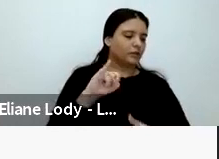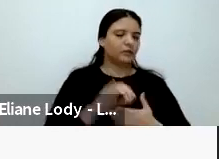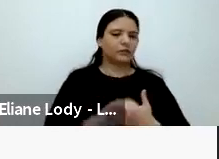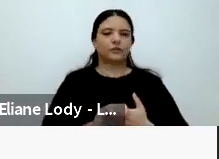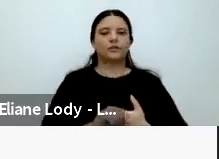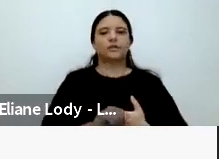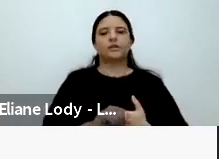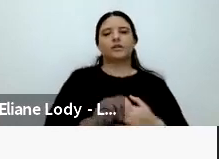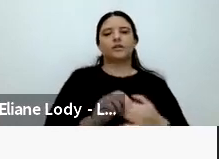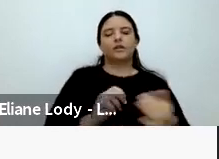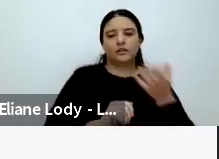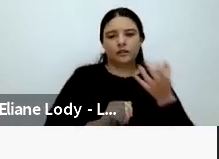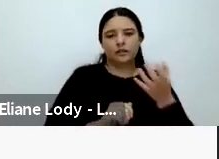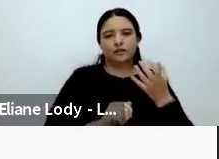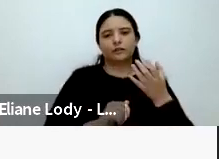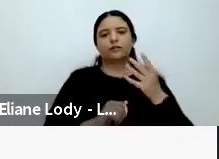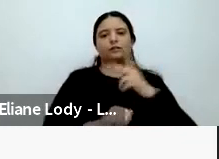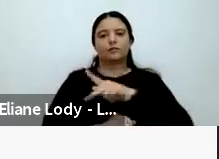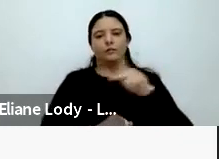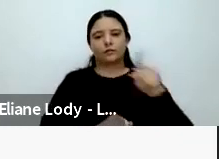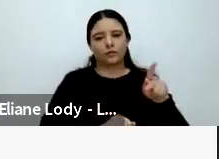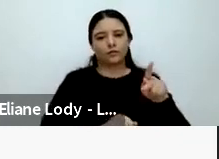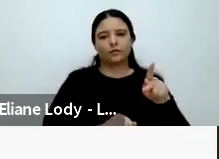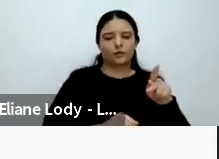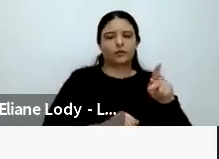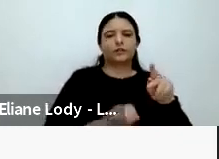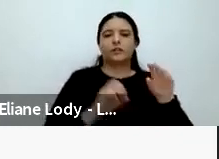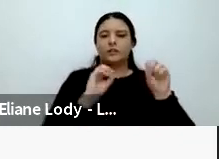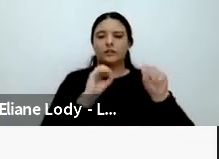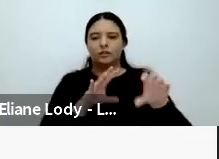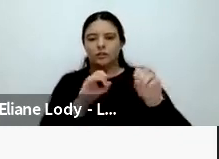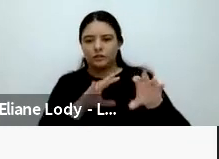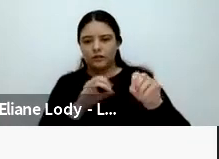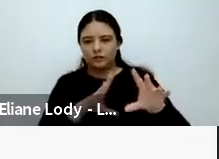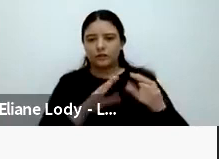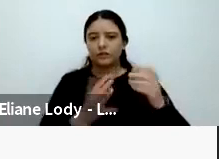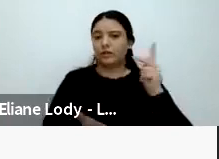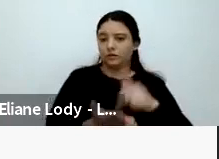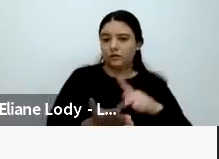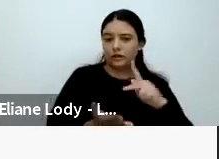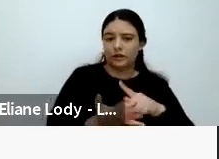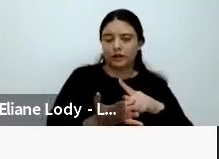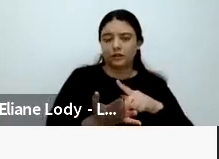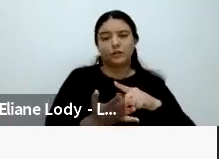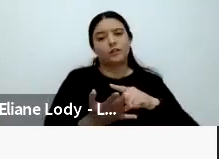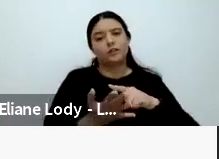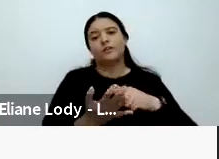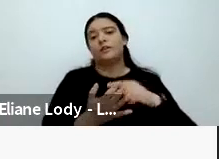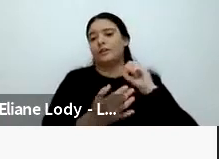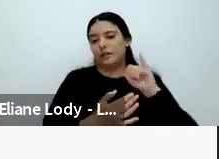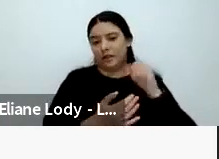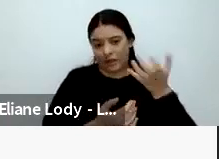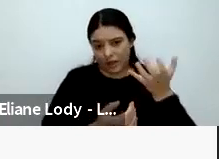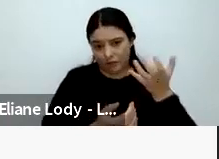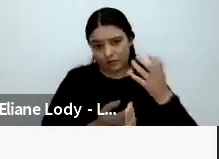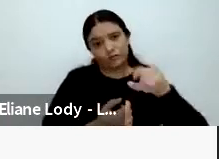try to get them to teach the. truth truth, they will punish truth, they will punish you. Exactly truth, they will punish you exactly the way it's written here in the question. And they will find you And they will find you and fire